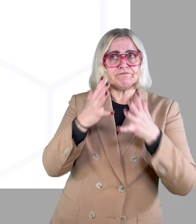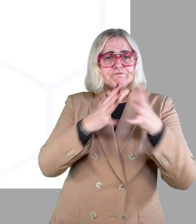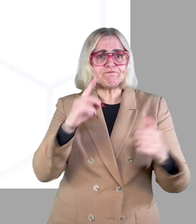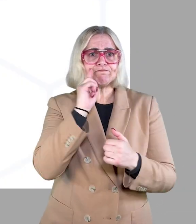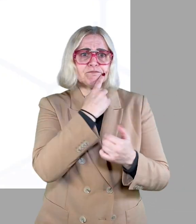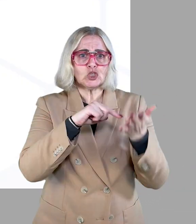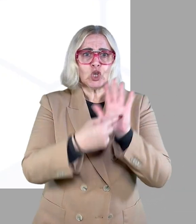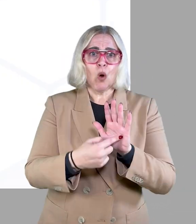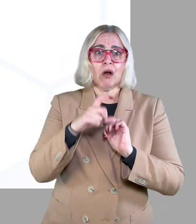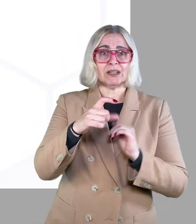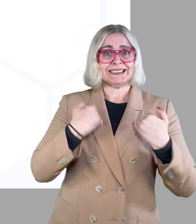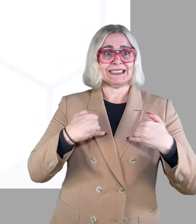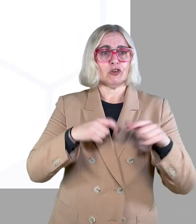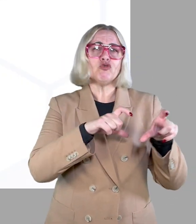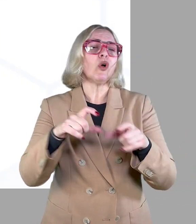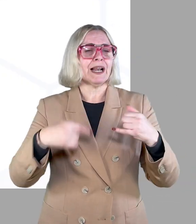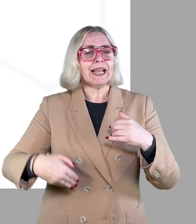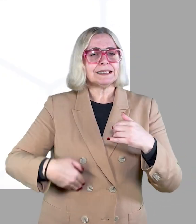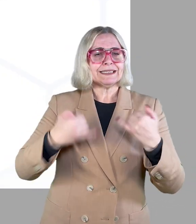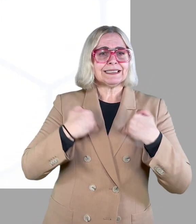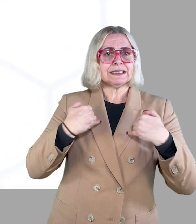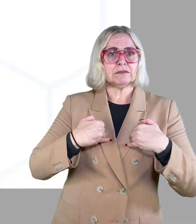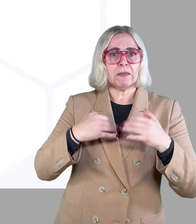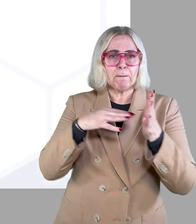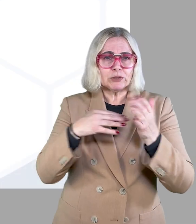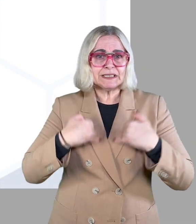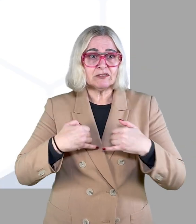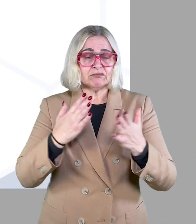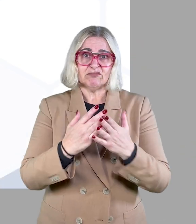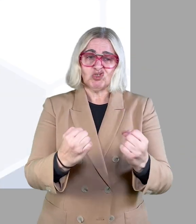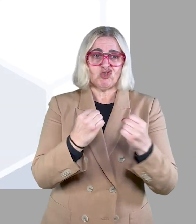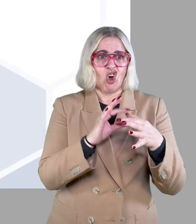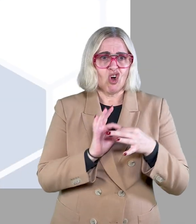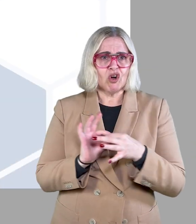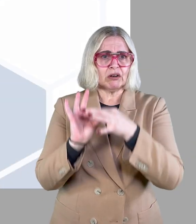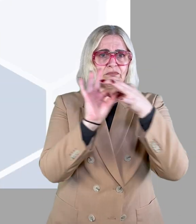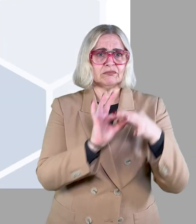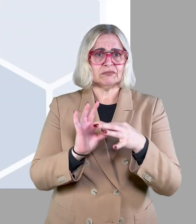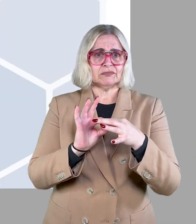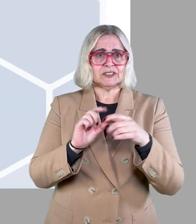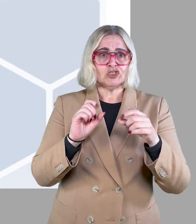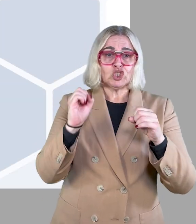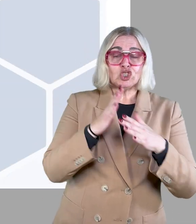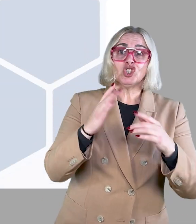Mounting evidence has highlighted that cardiovascular disease, chronic kidney disease, and metabolic diseases are deeply interconnected.